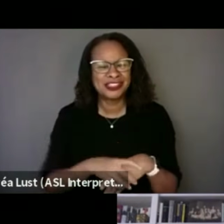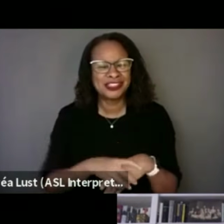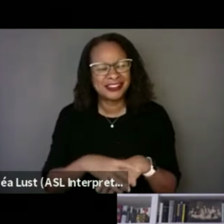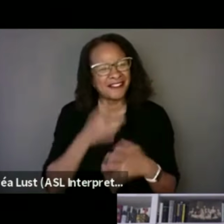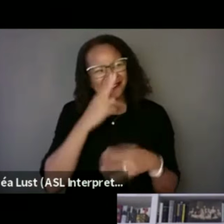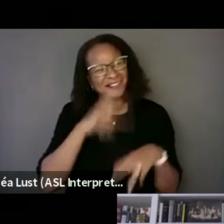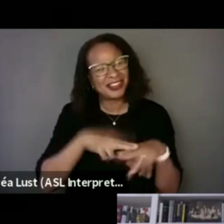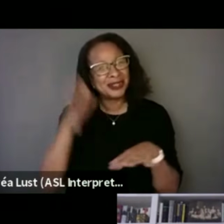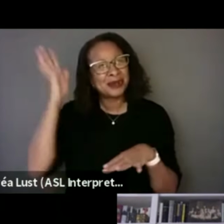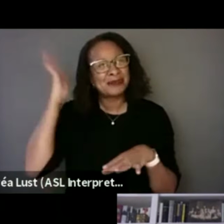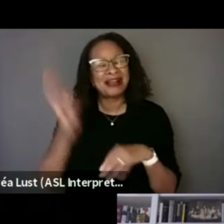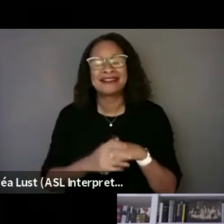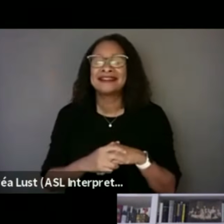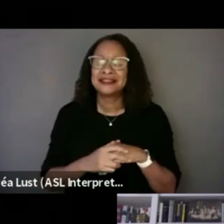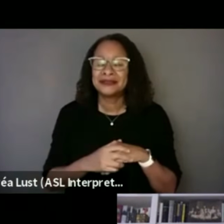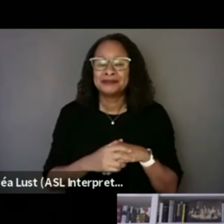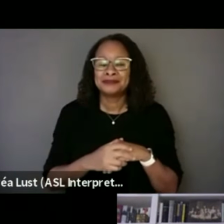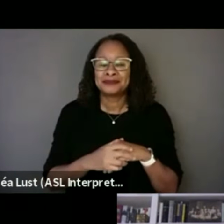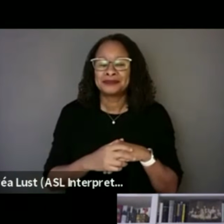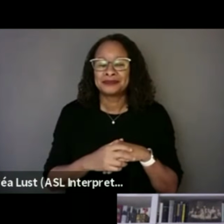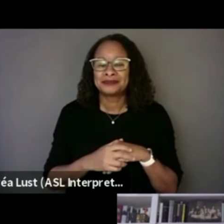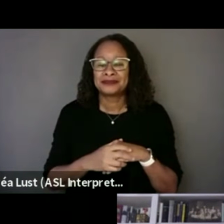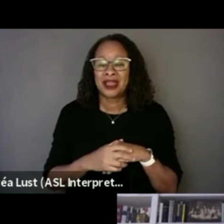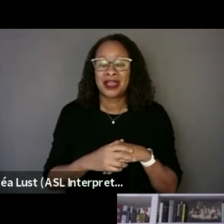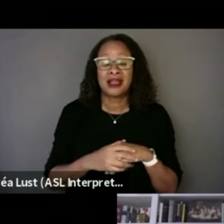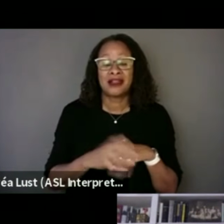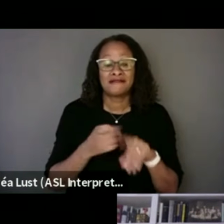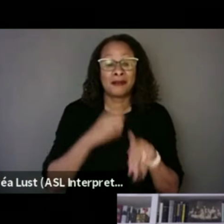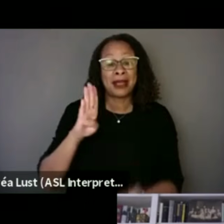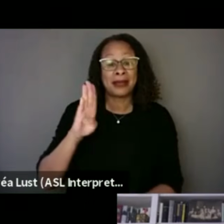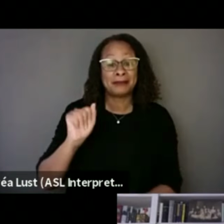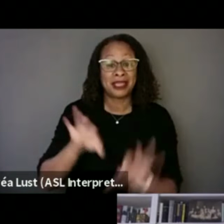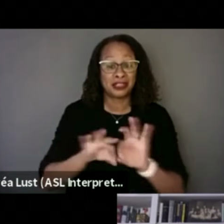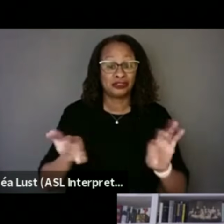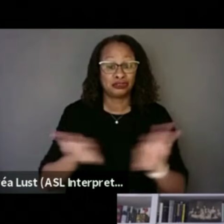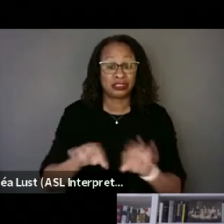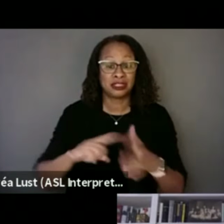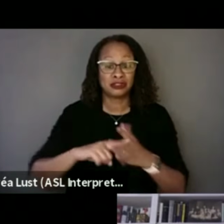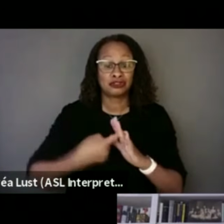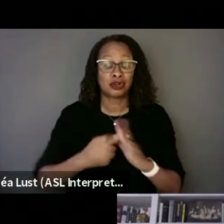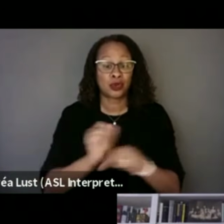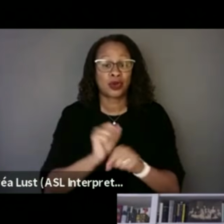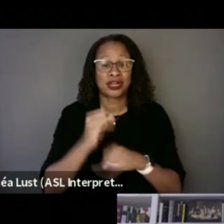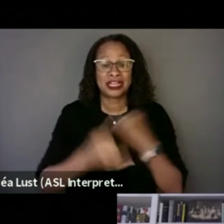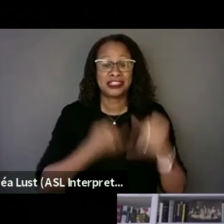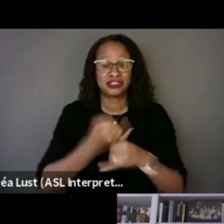I, out of undergrad, started working in, like, international human rights issues,